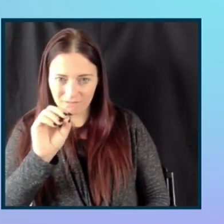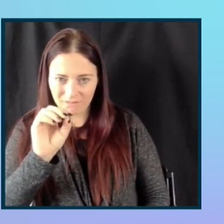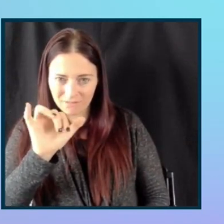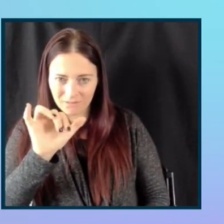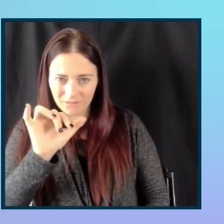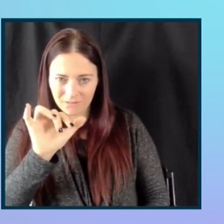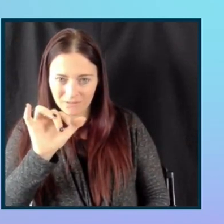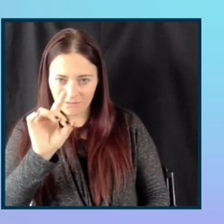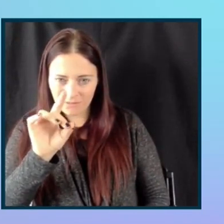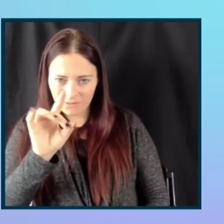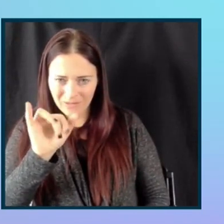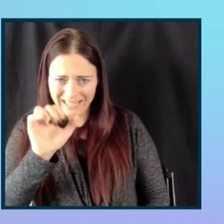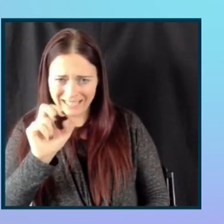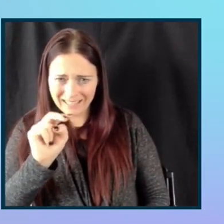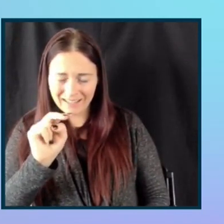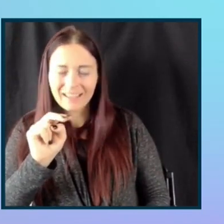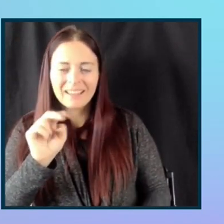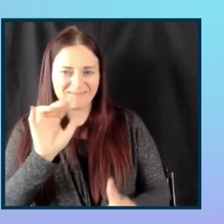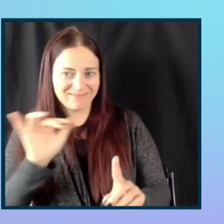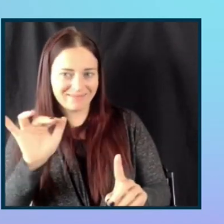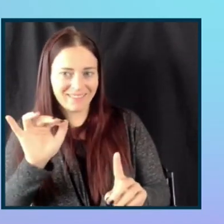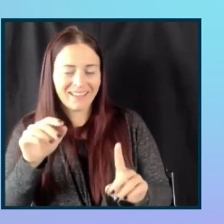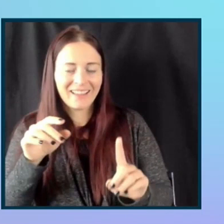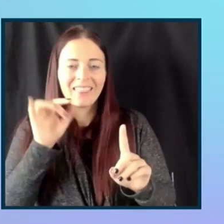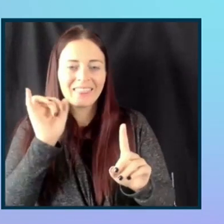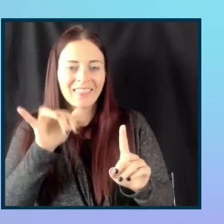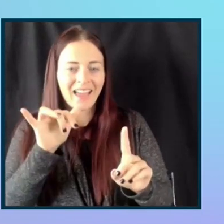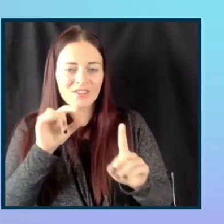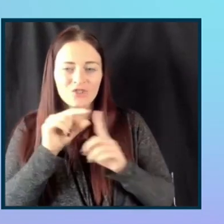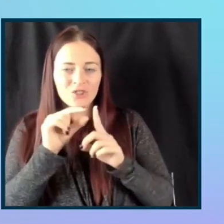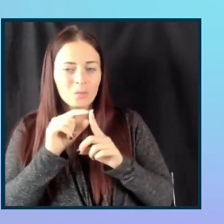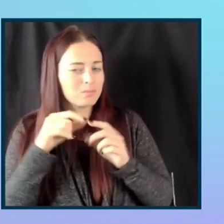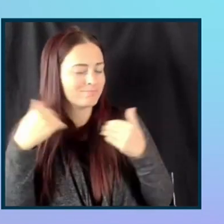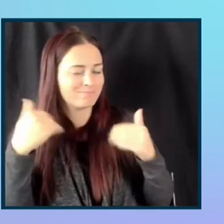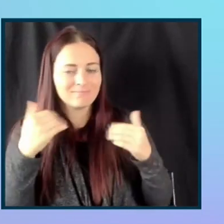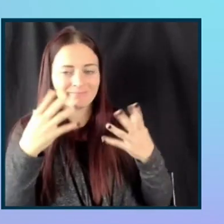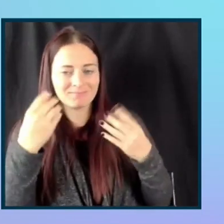I stole that 'cause I thought it was a lovely term myself. I'm stealing it myself.